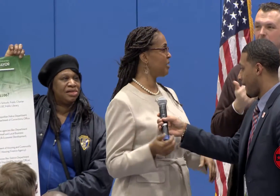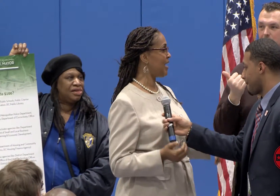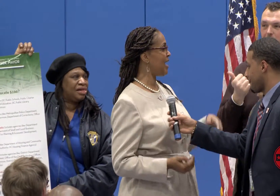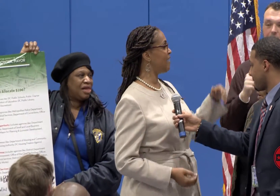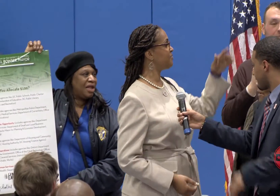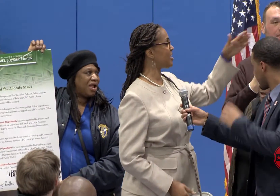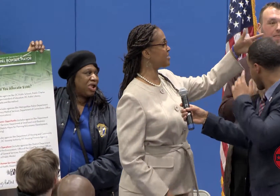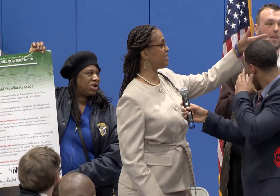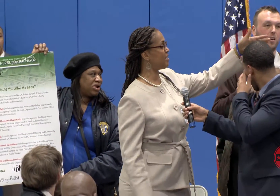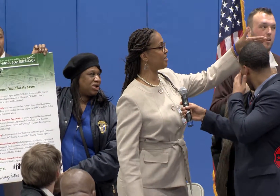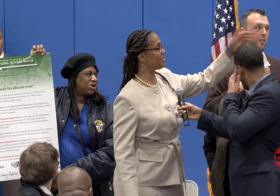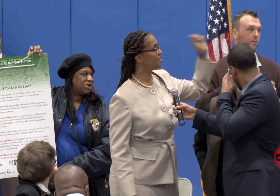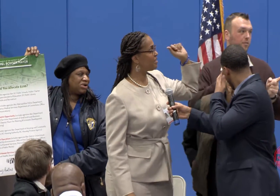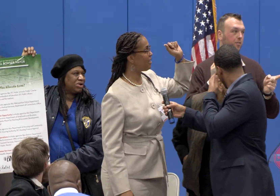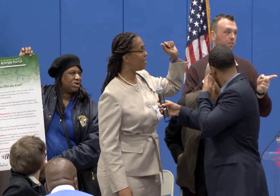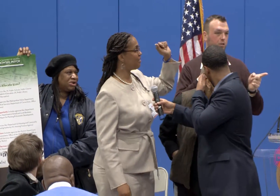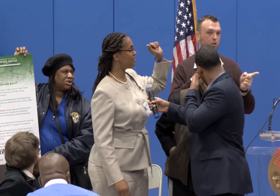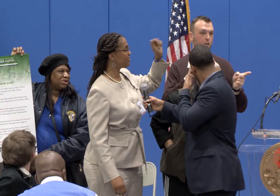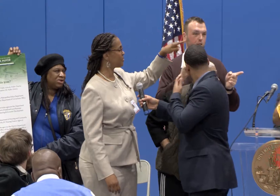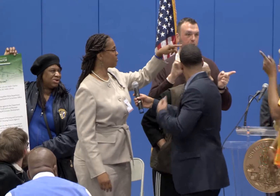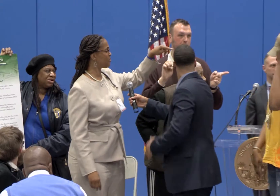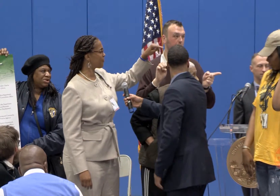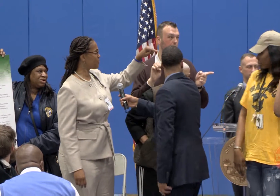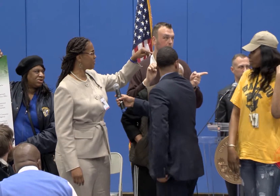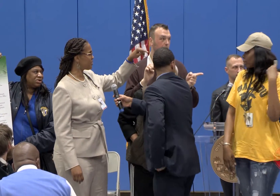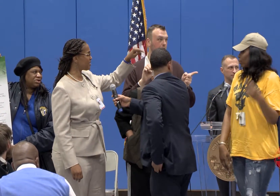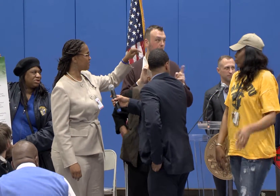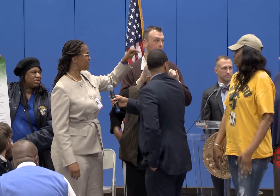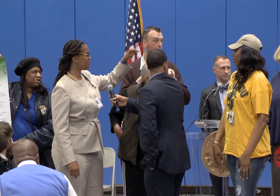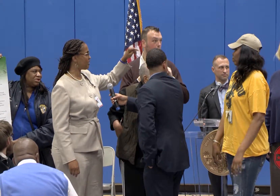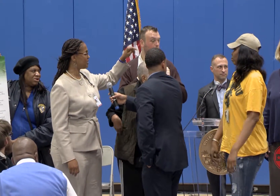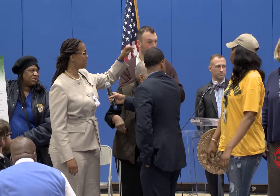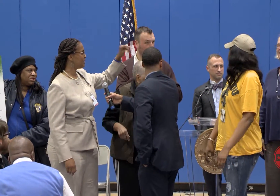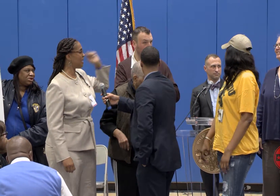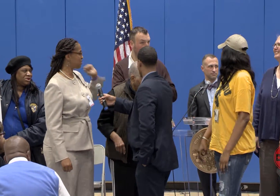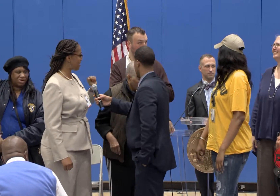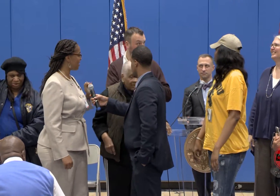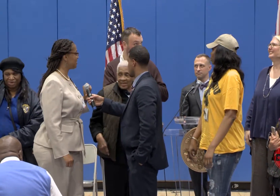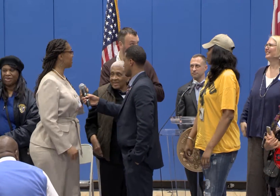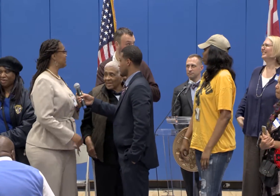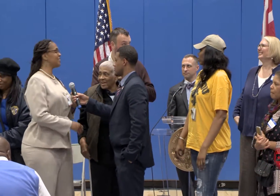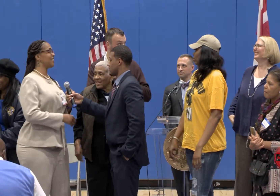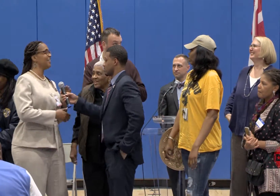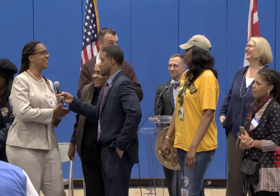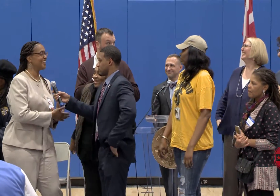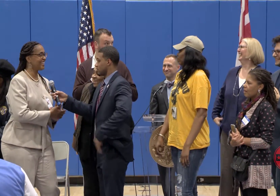SO AND THEN WE HAVE JESSE HERE. WARD 4, YOU SAID, 1?